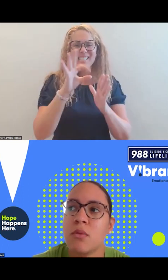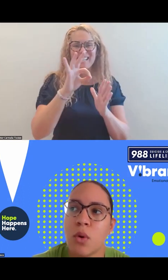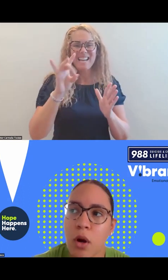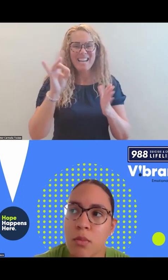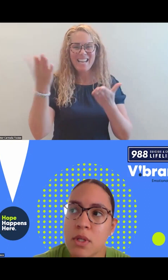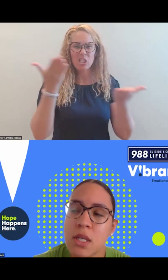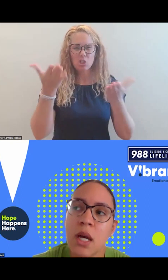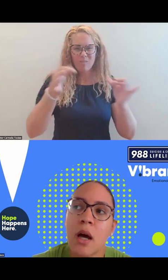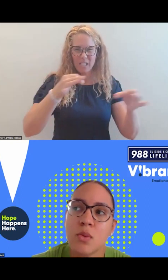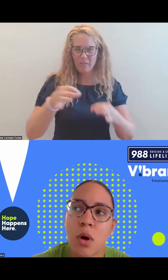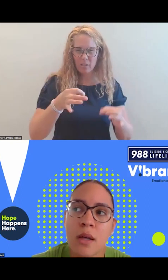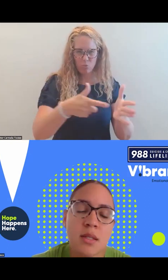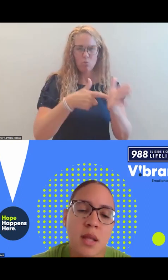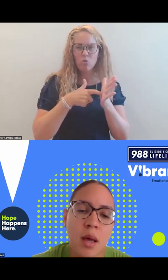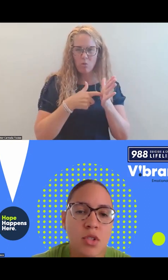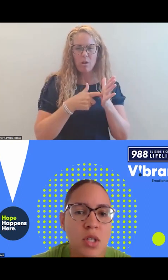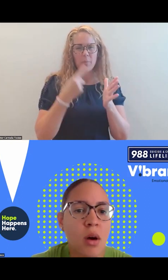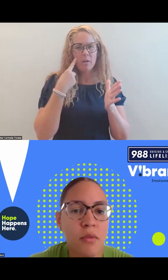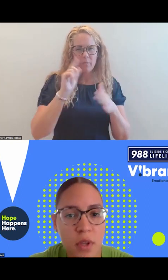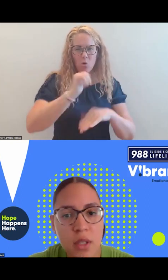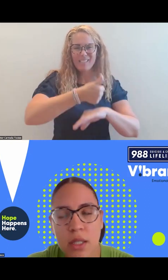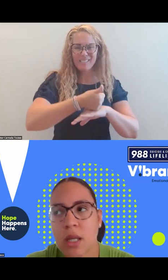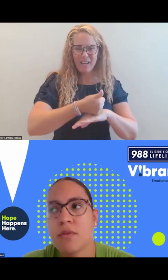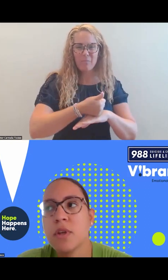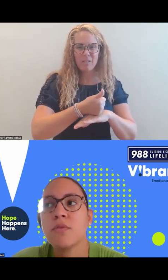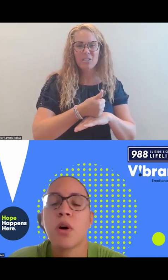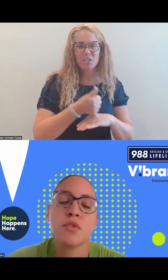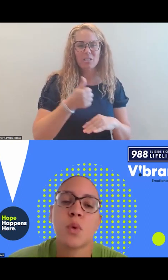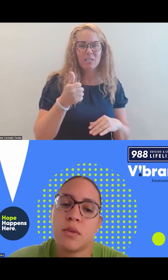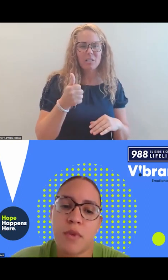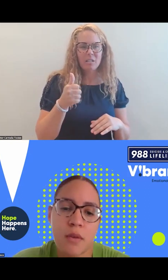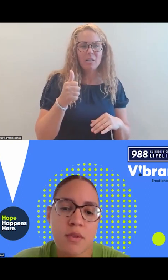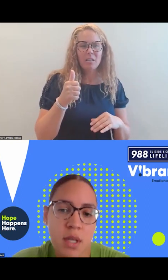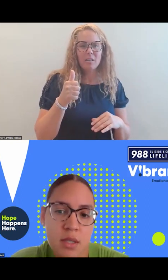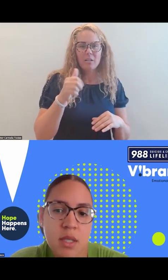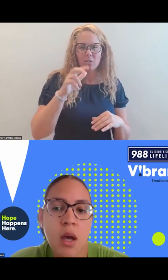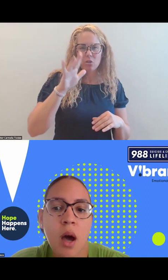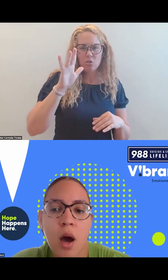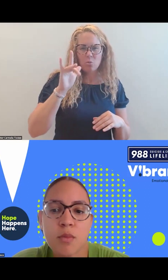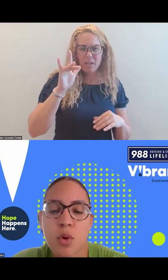REQUIREMENTS AND ESTABLISHING A 988 FEE OF 25 CENTS.